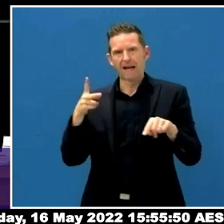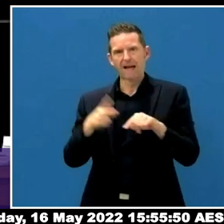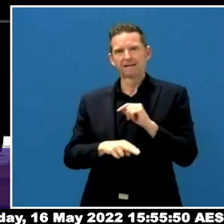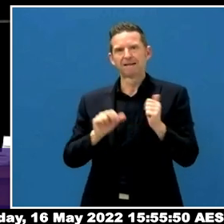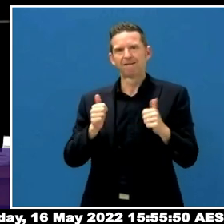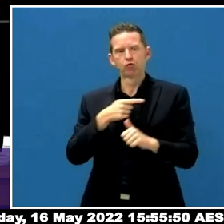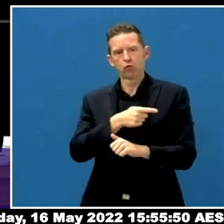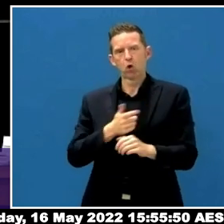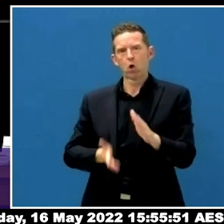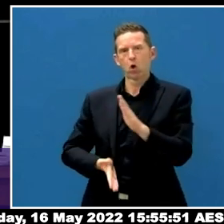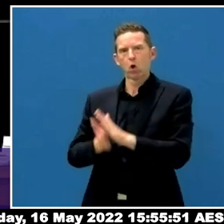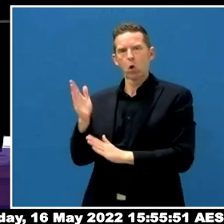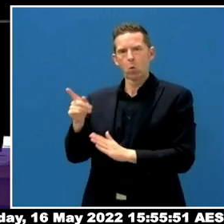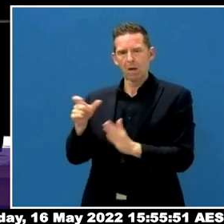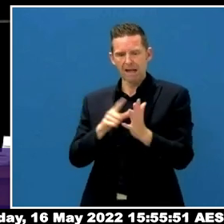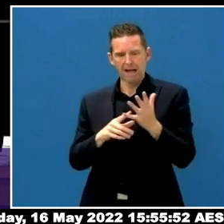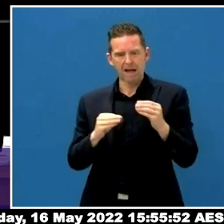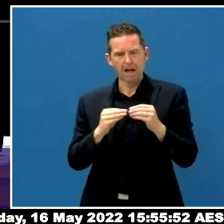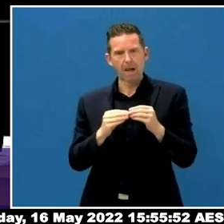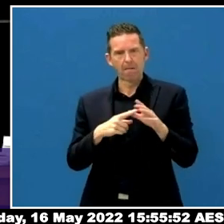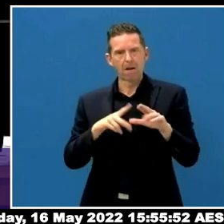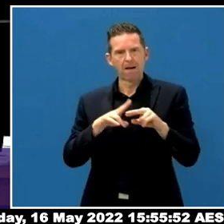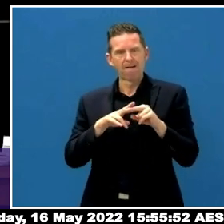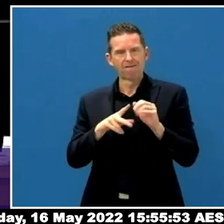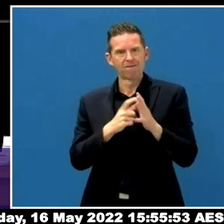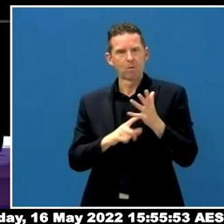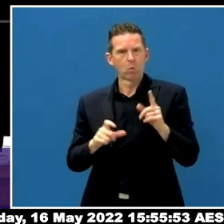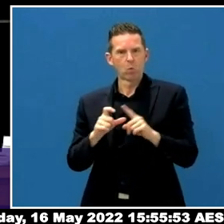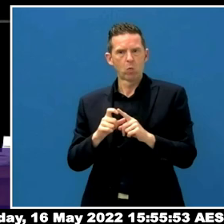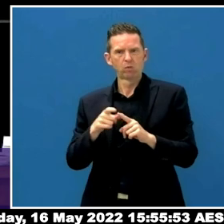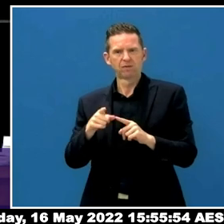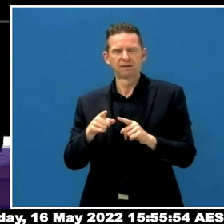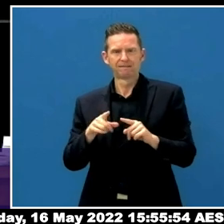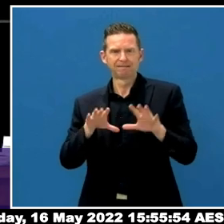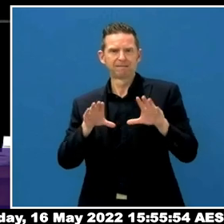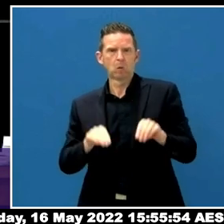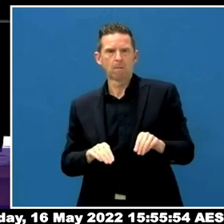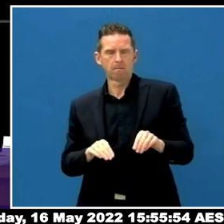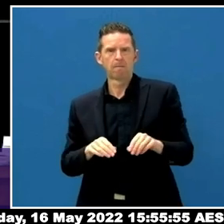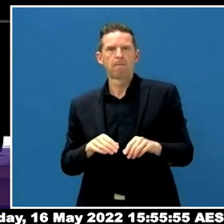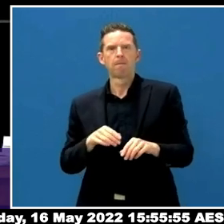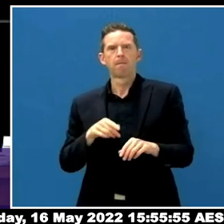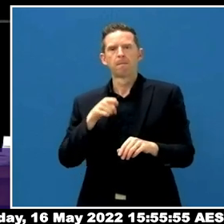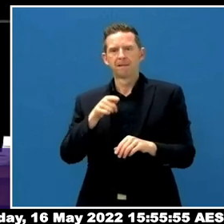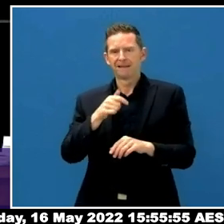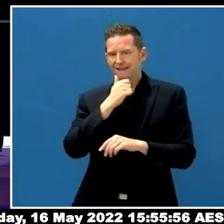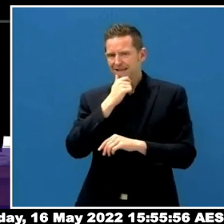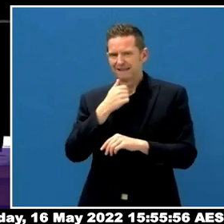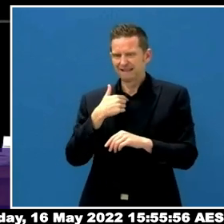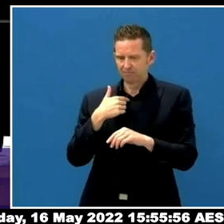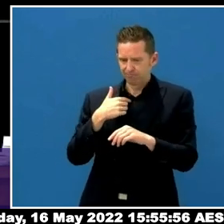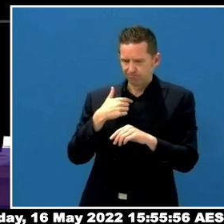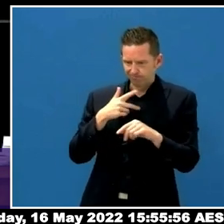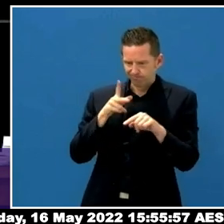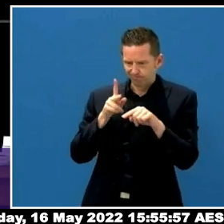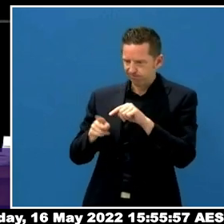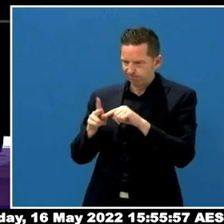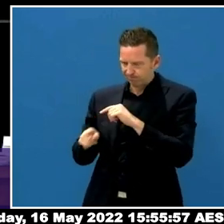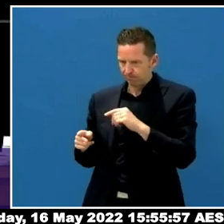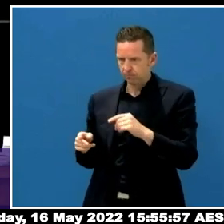The effect was that you would cut back that service or ask the NDIA for more funding to